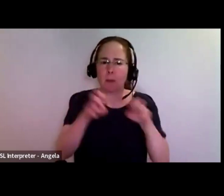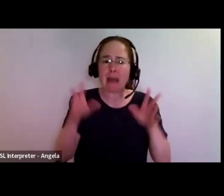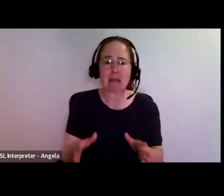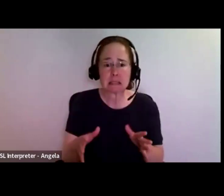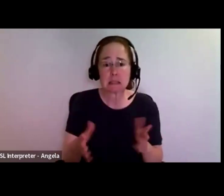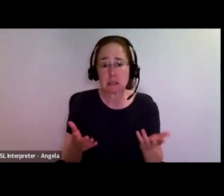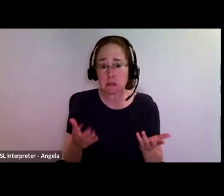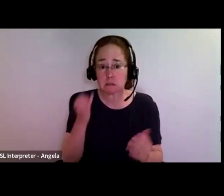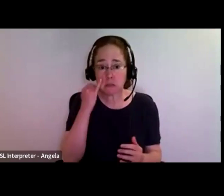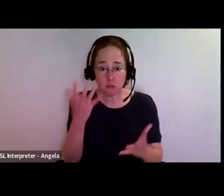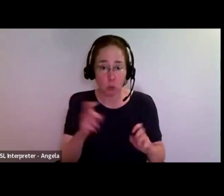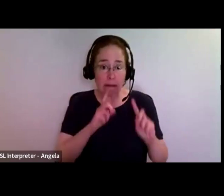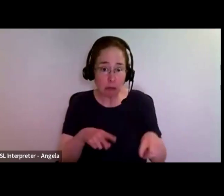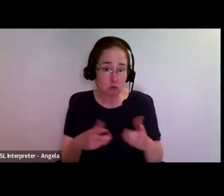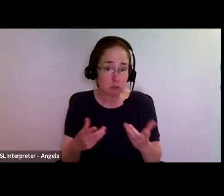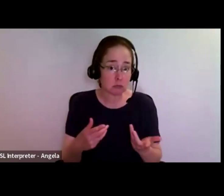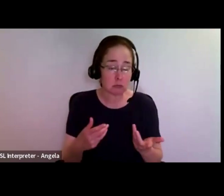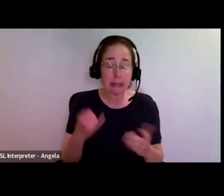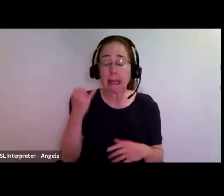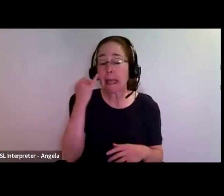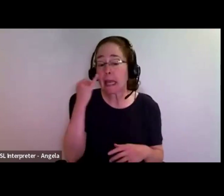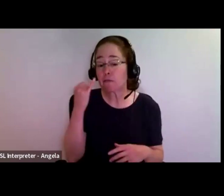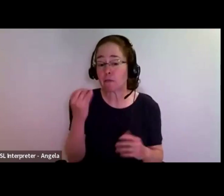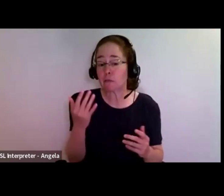to do this, to speak, if you could speak to what you See as